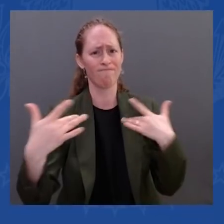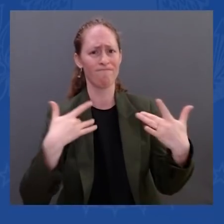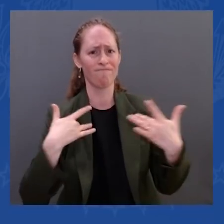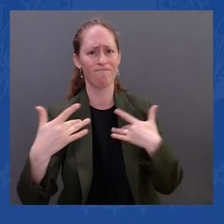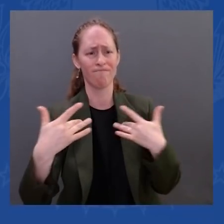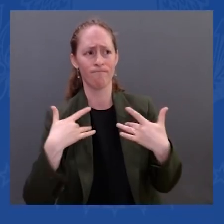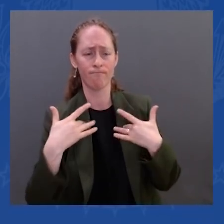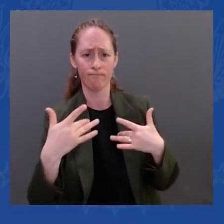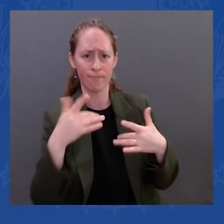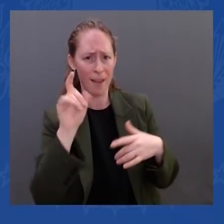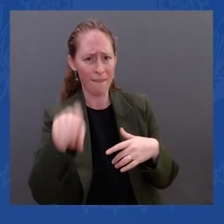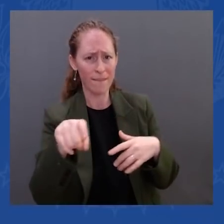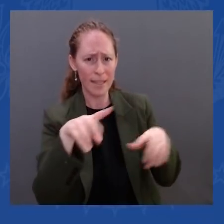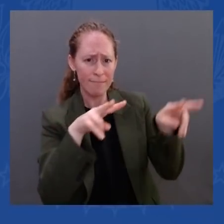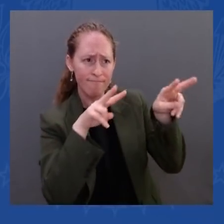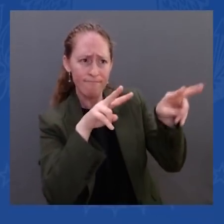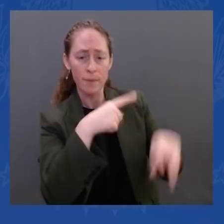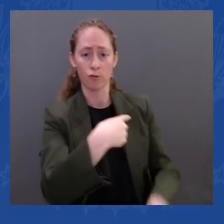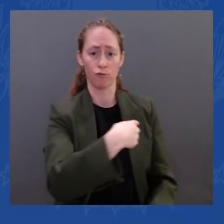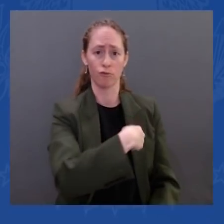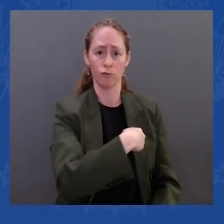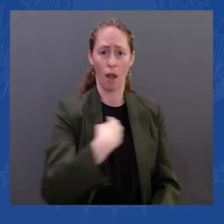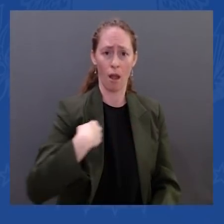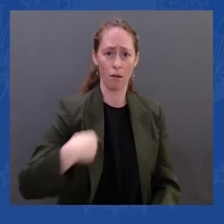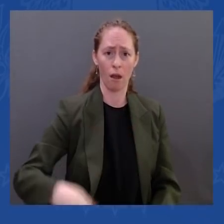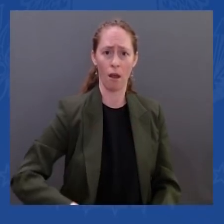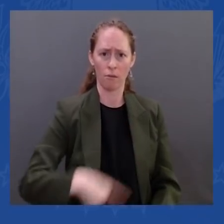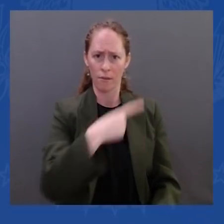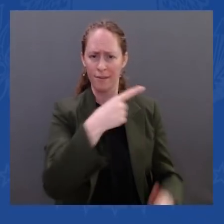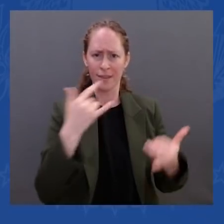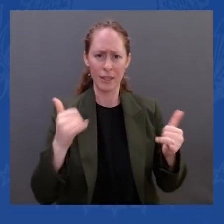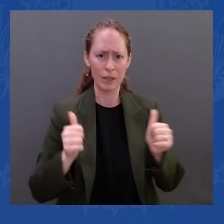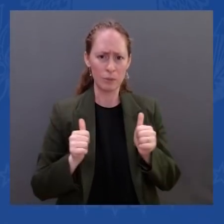and strongly oppose the attempt to change the status quo by force.